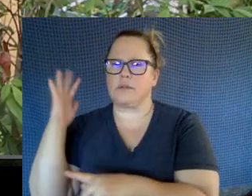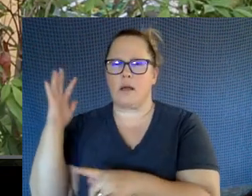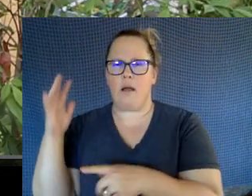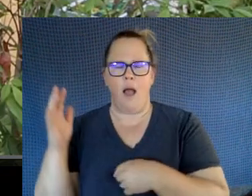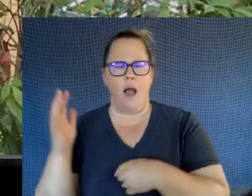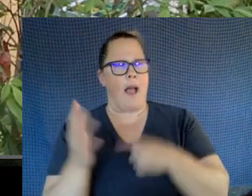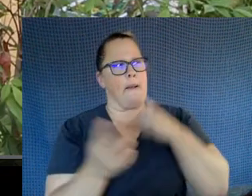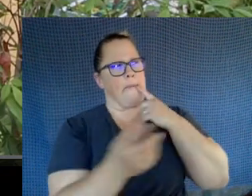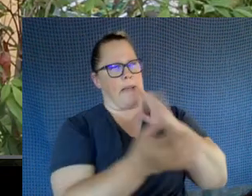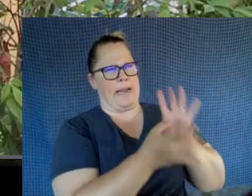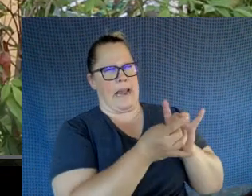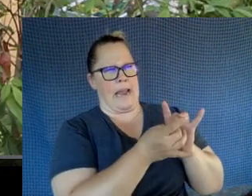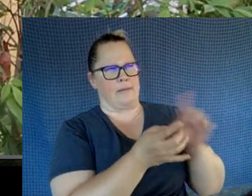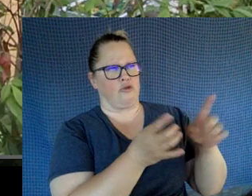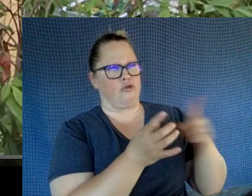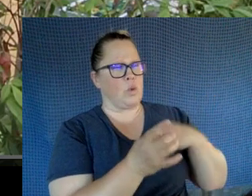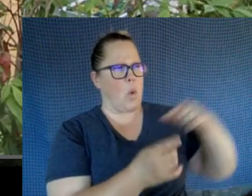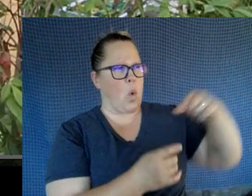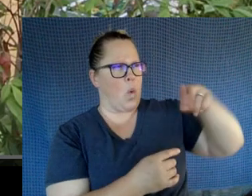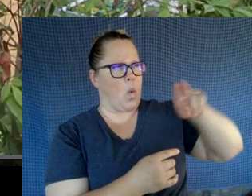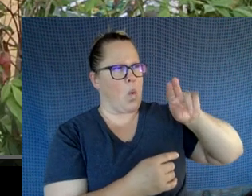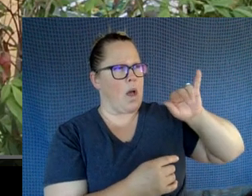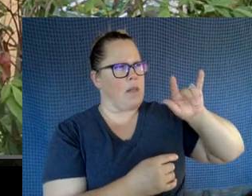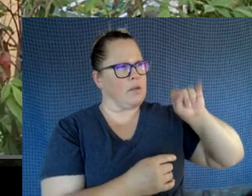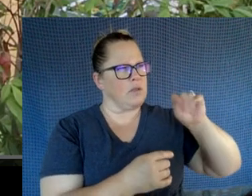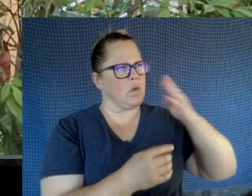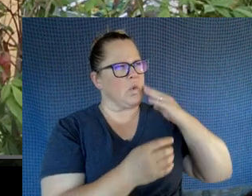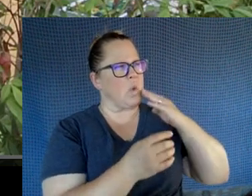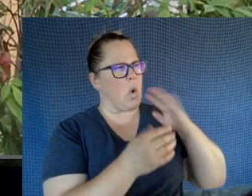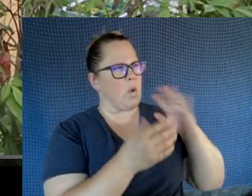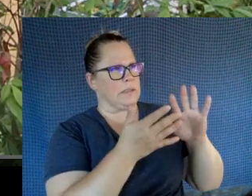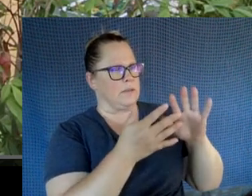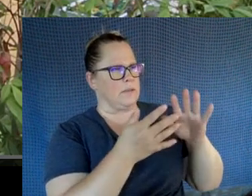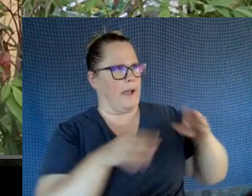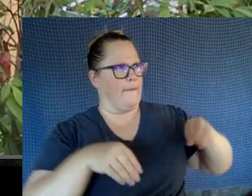way that you piece together bits of fabric and collage can almost be viewed